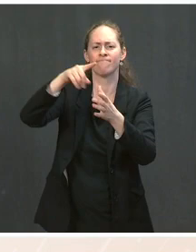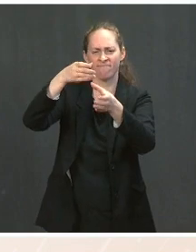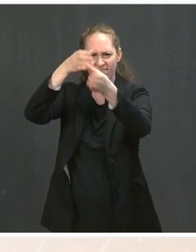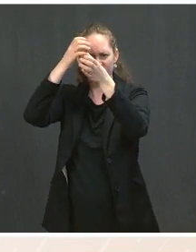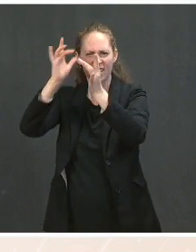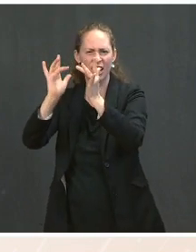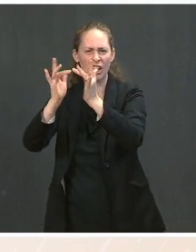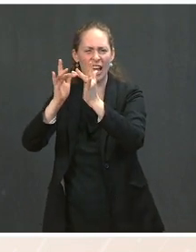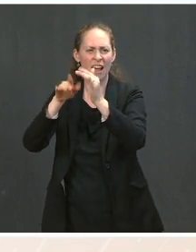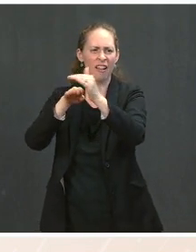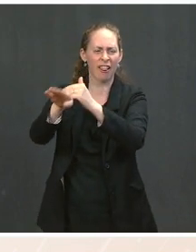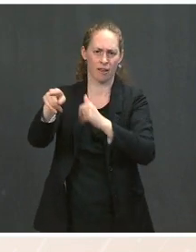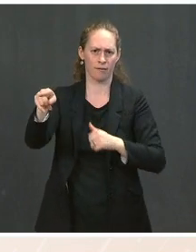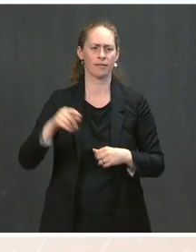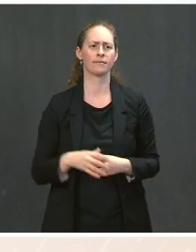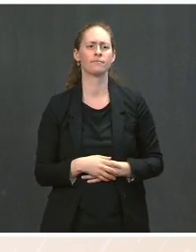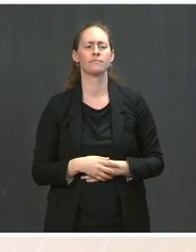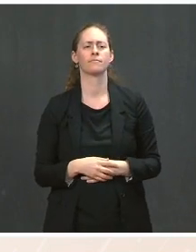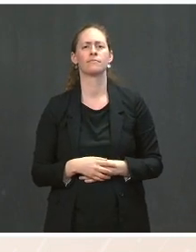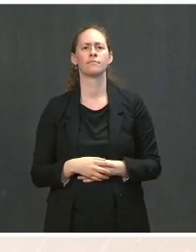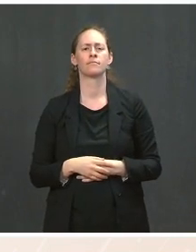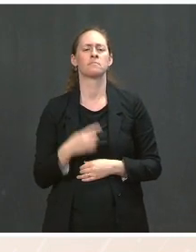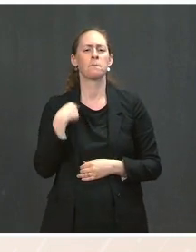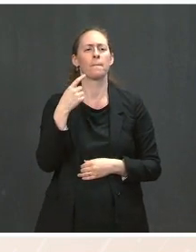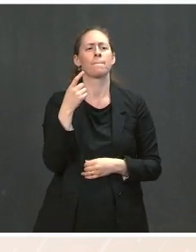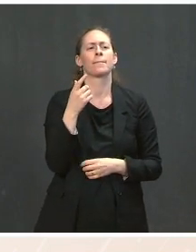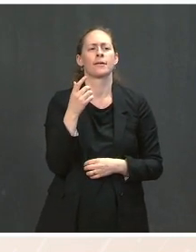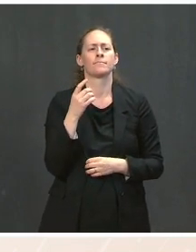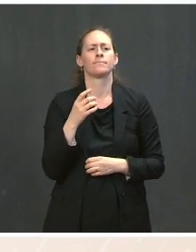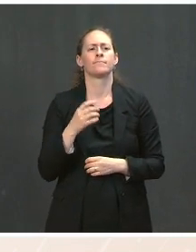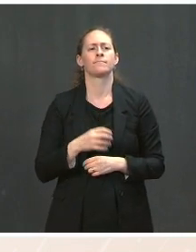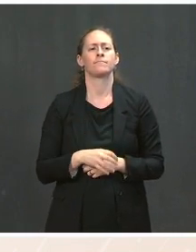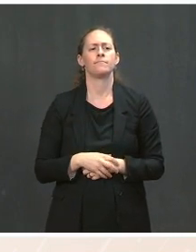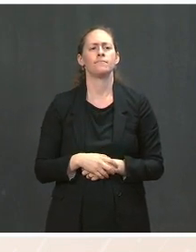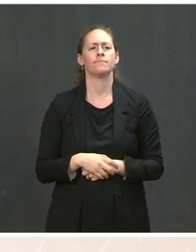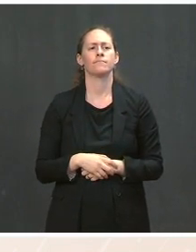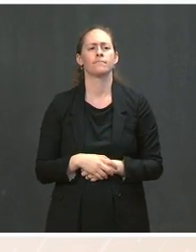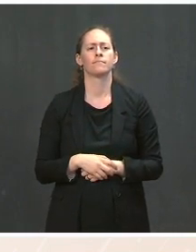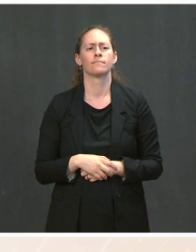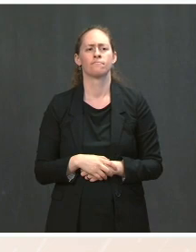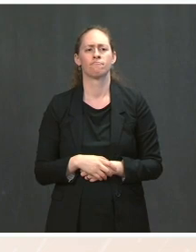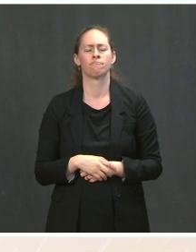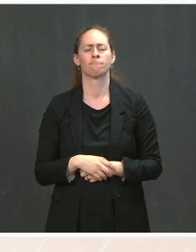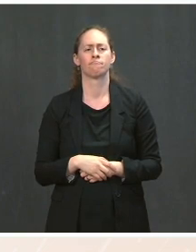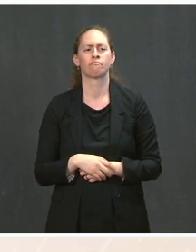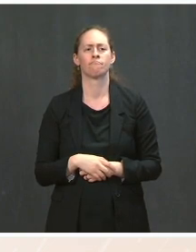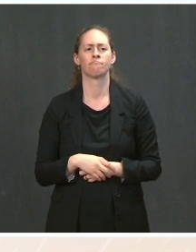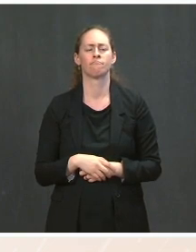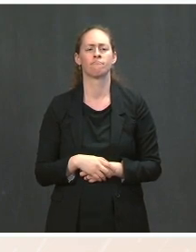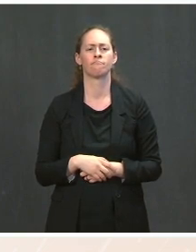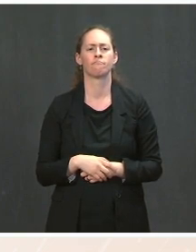on Justin's question about Nord Stream. Ms. Psaki: Yeah. The Press: Nord Stream had been, we understand, approved to be one of the sanctions.